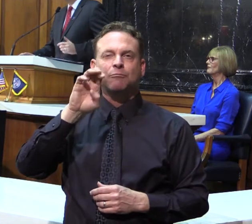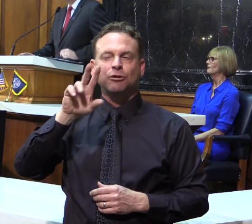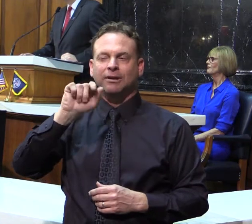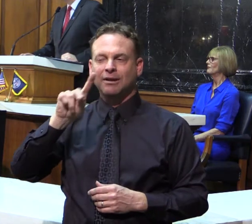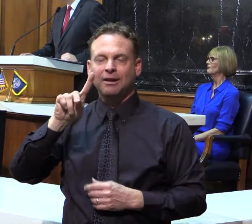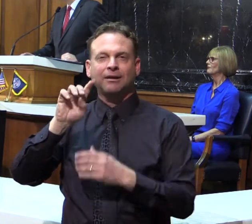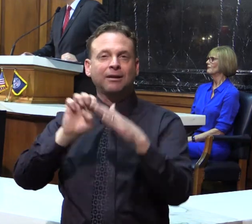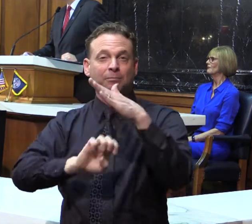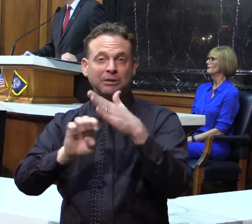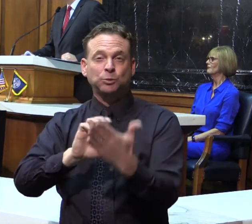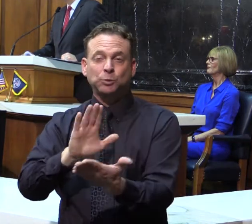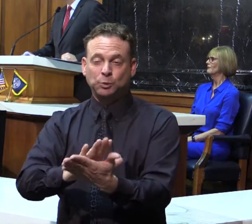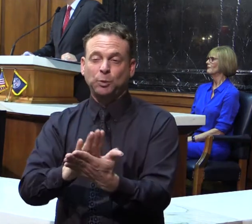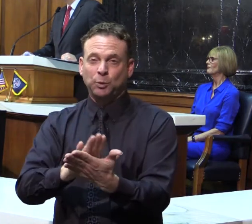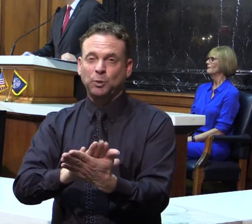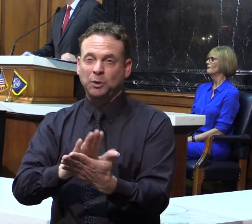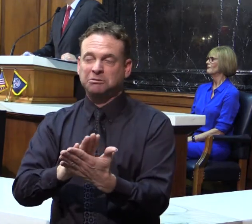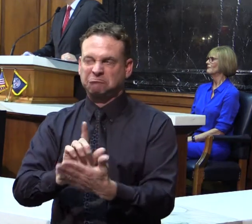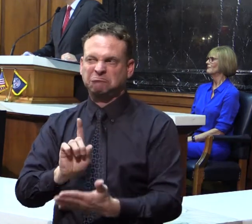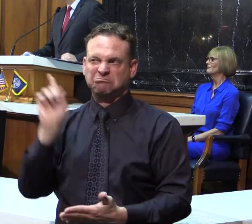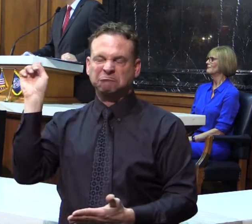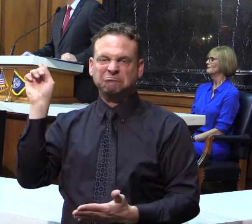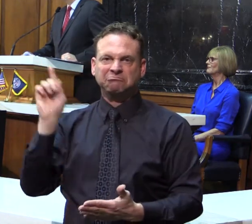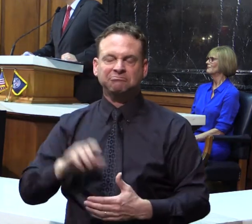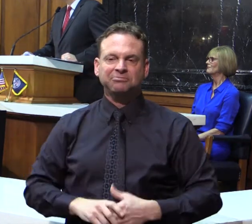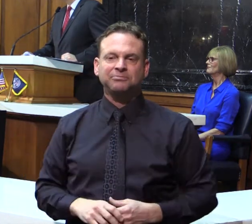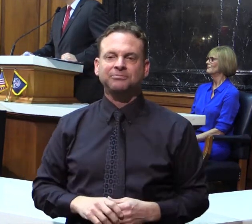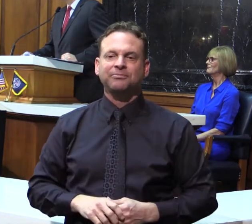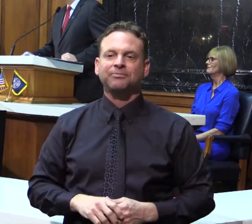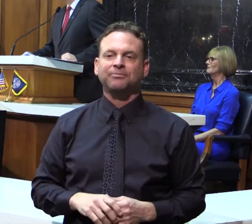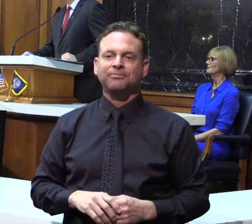as our official state insect.